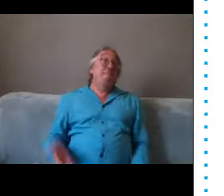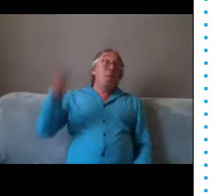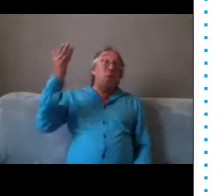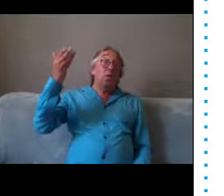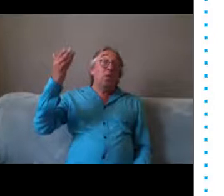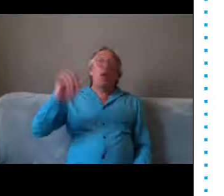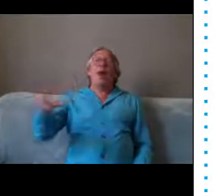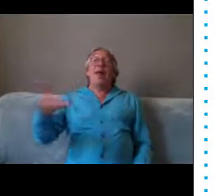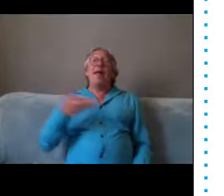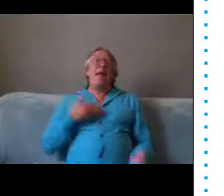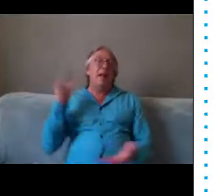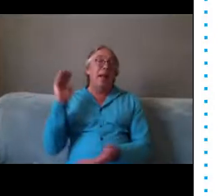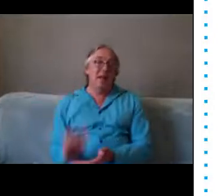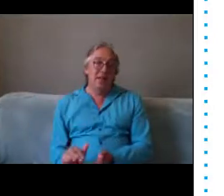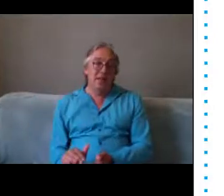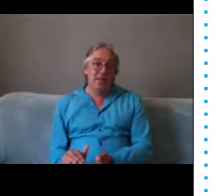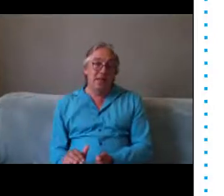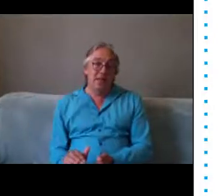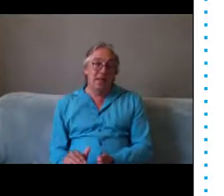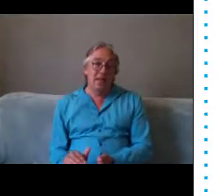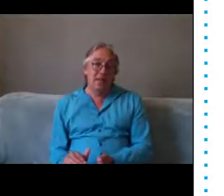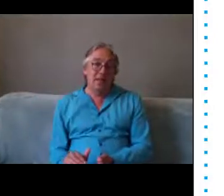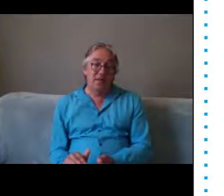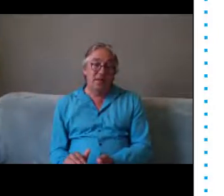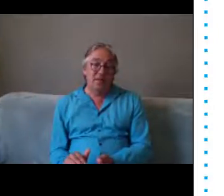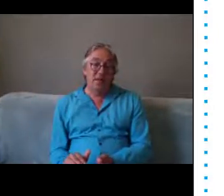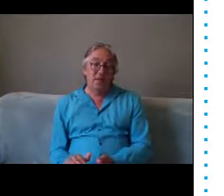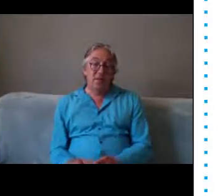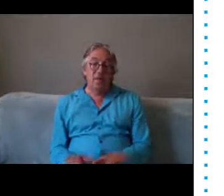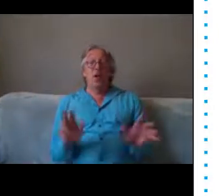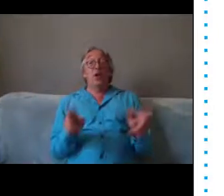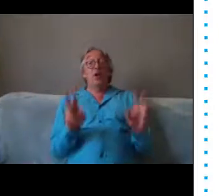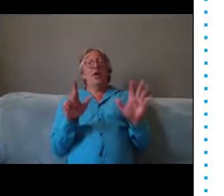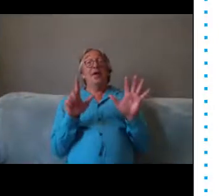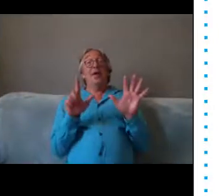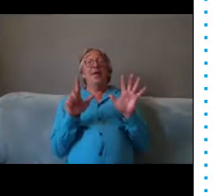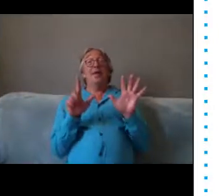and we received 1124 answers from 30 different countries.